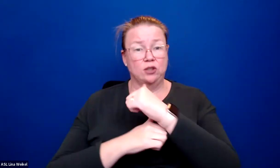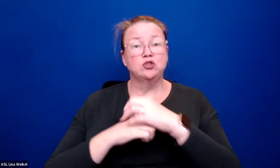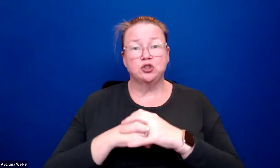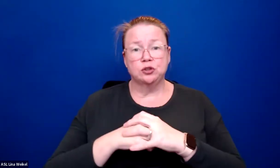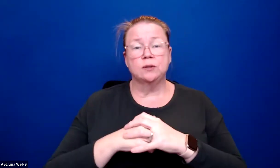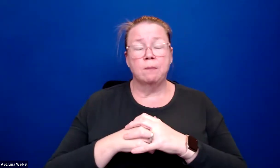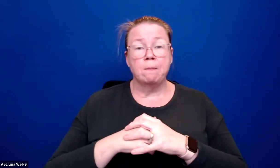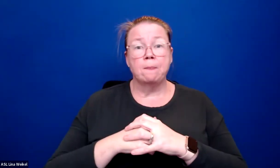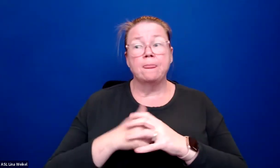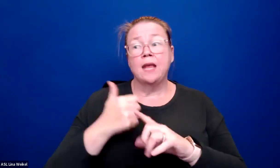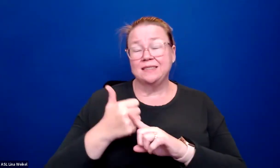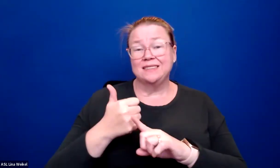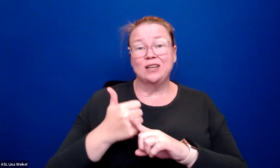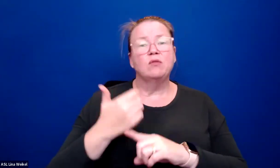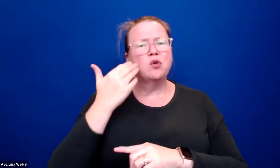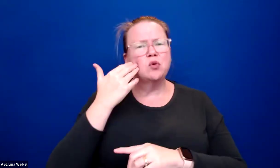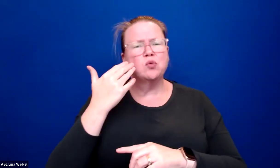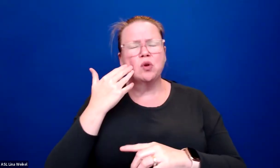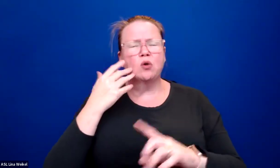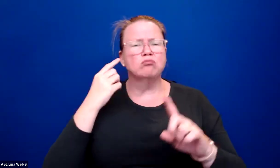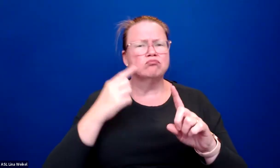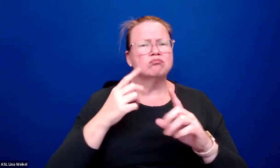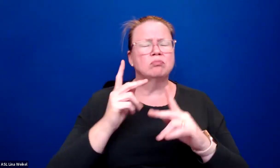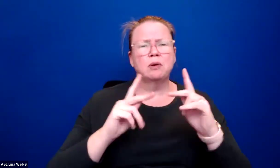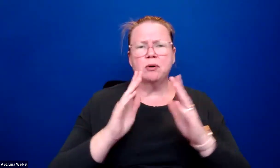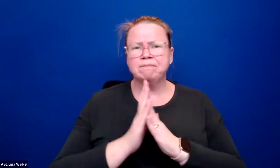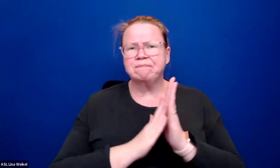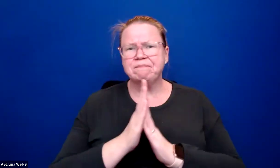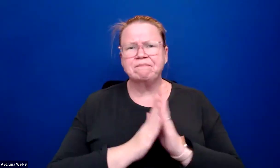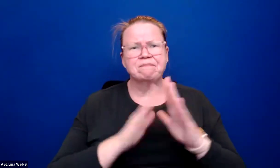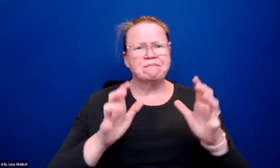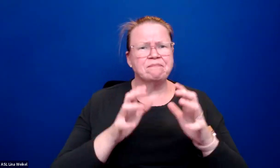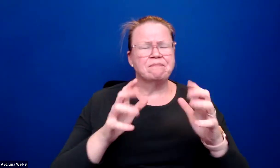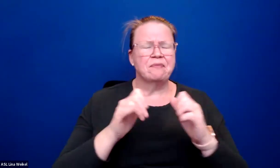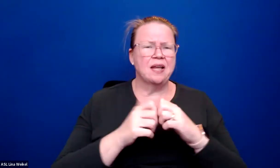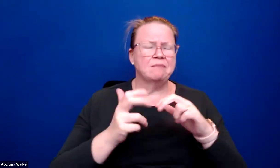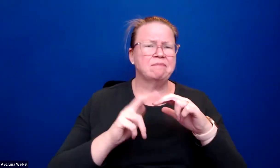Elissa w/ APRIL: and it is, you know, just gearing folks up. And then the kind of the crescendo is